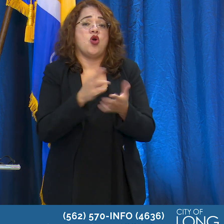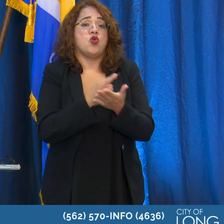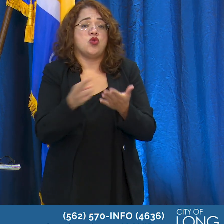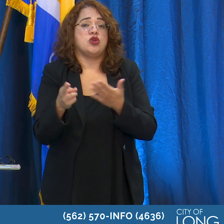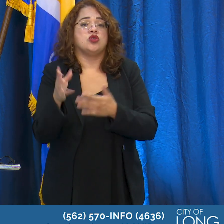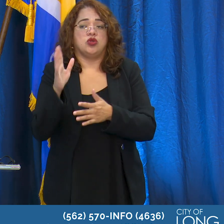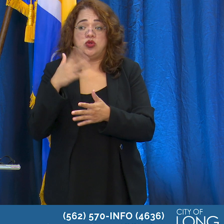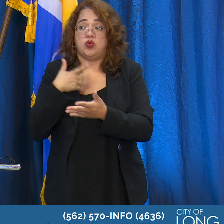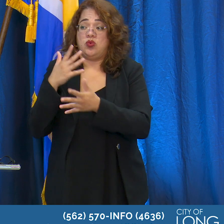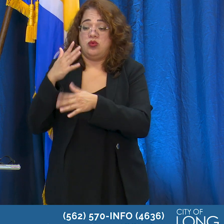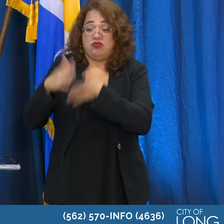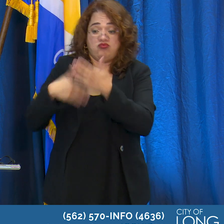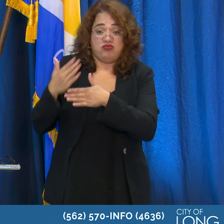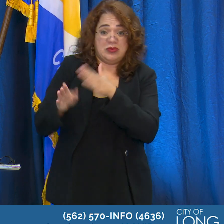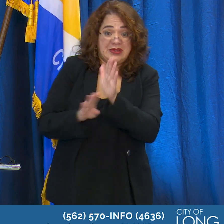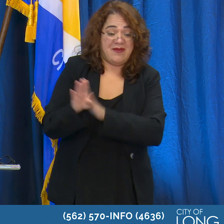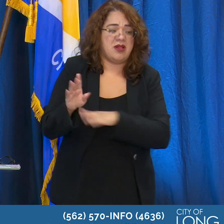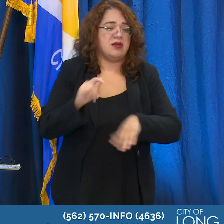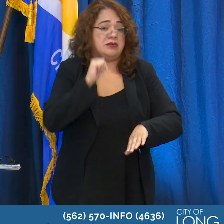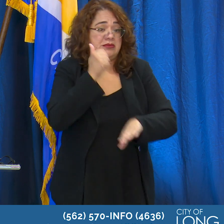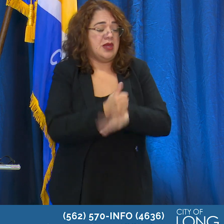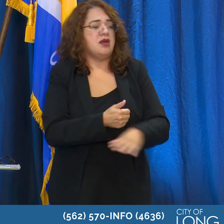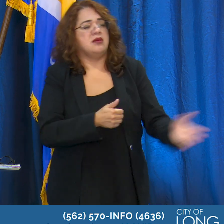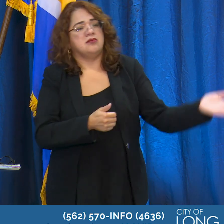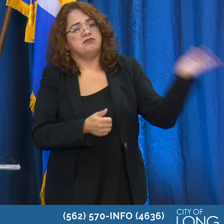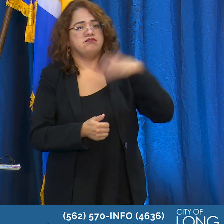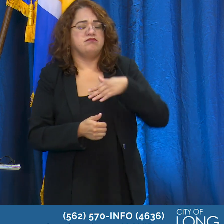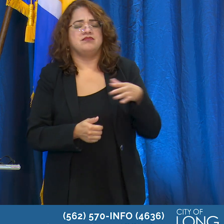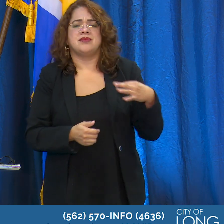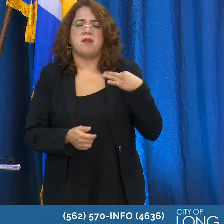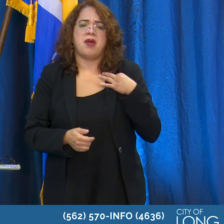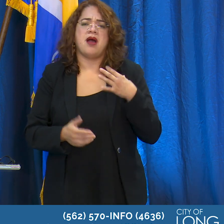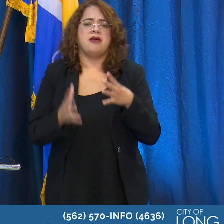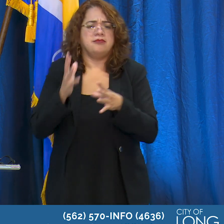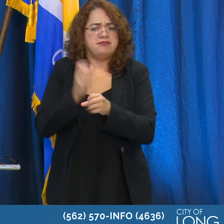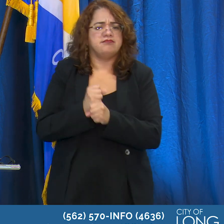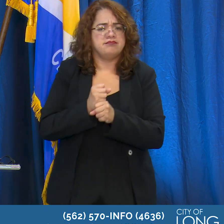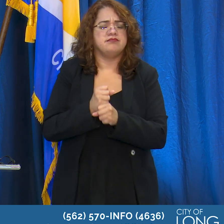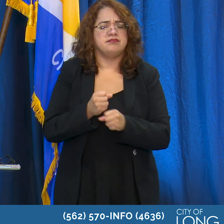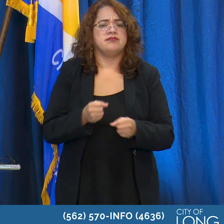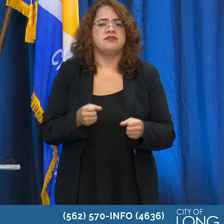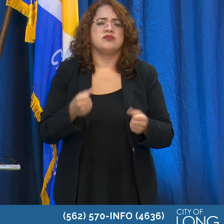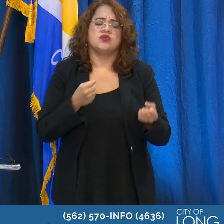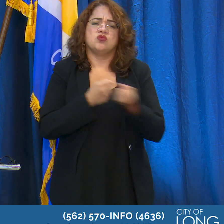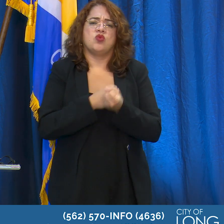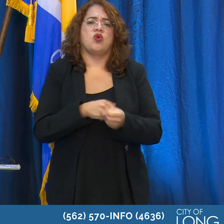becoming available and we realize the importance of our non-profit organizations and our communities as well as our businesses.